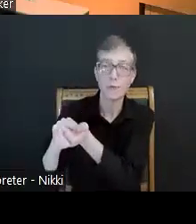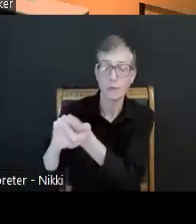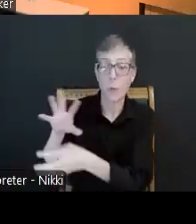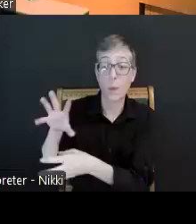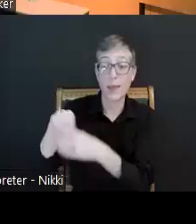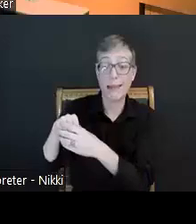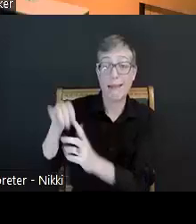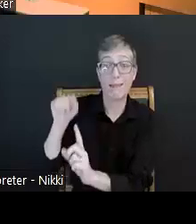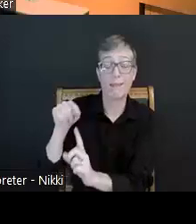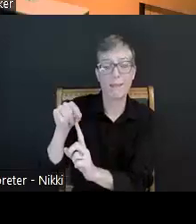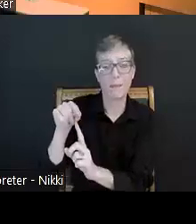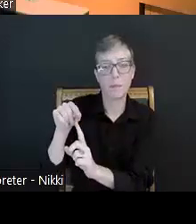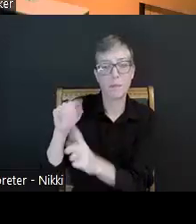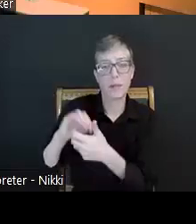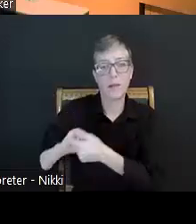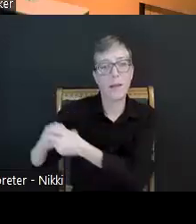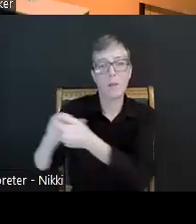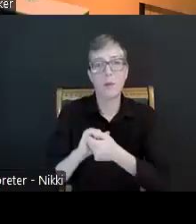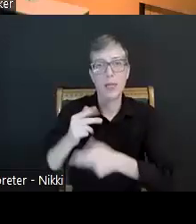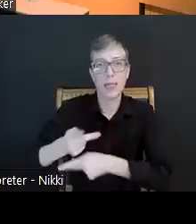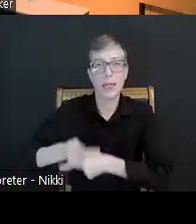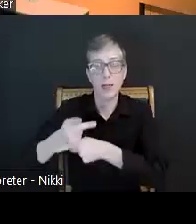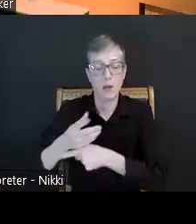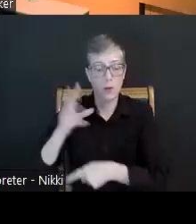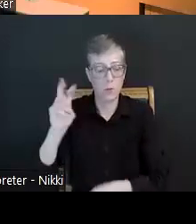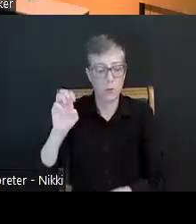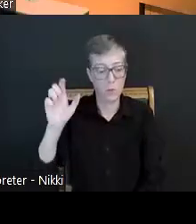evaluation consultation prescribing if needed so we're able to refer for